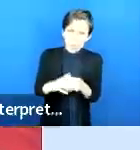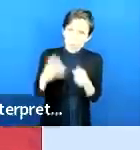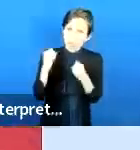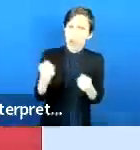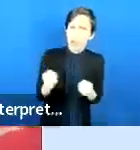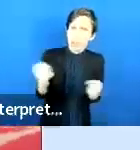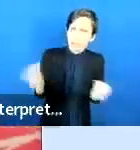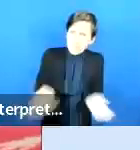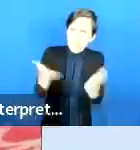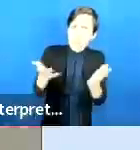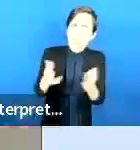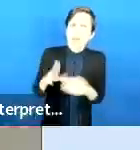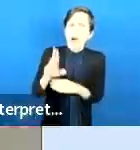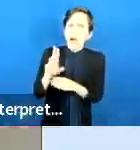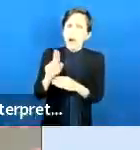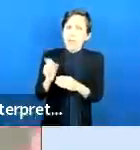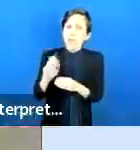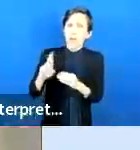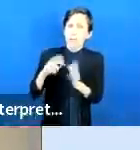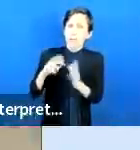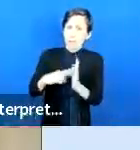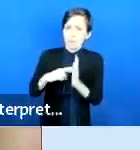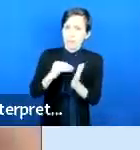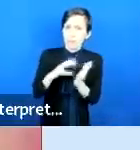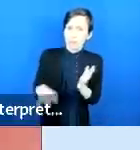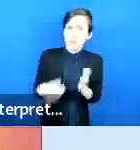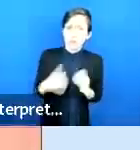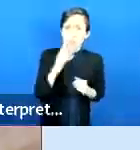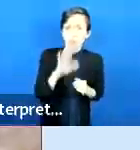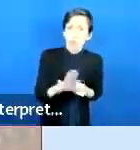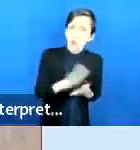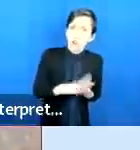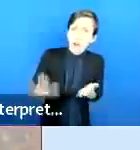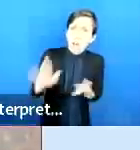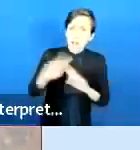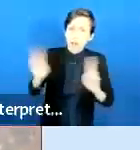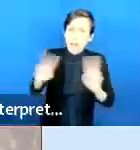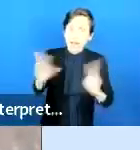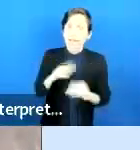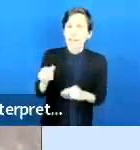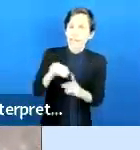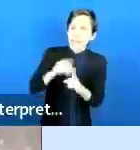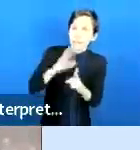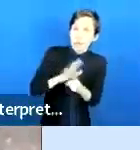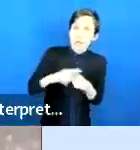academic performance, self-efficacy, college readiness and exposure to health science careers,